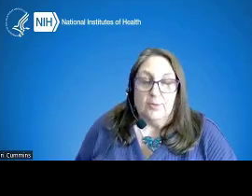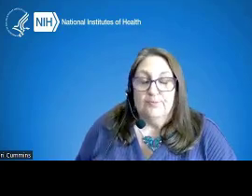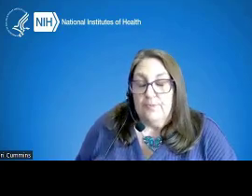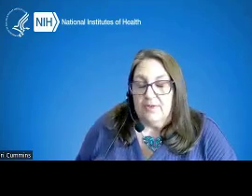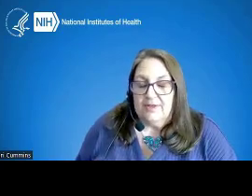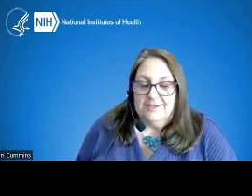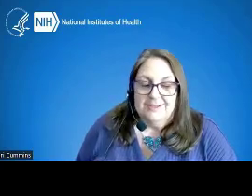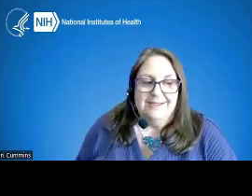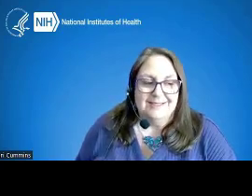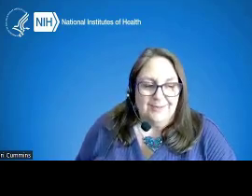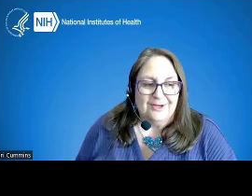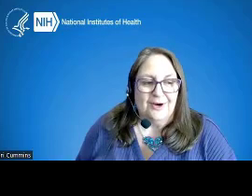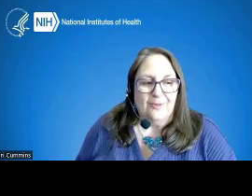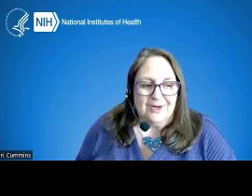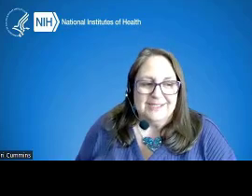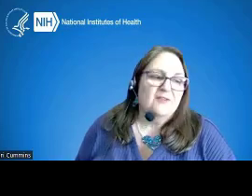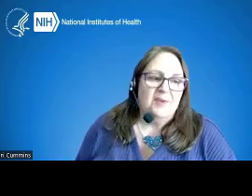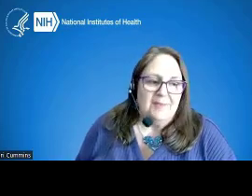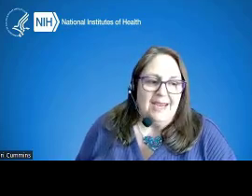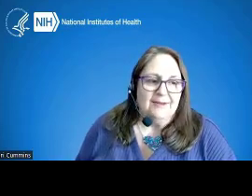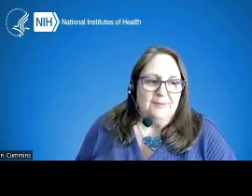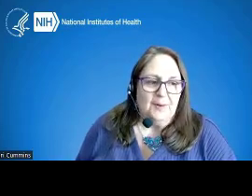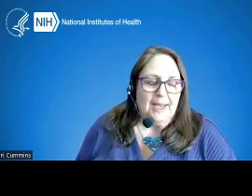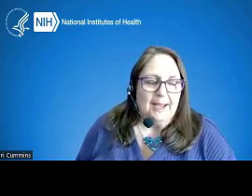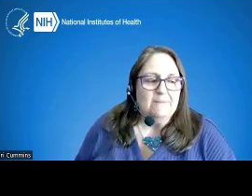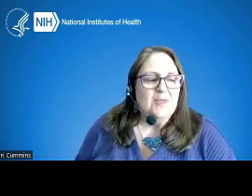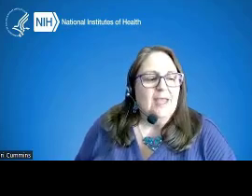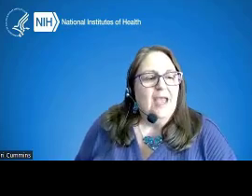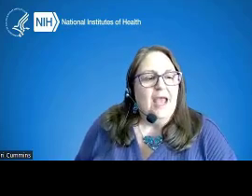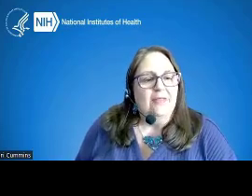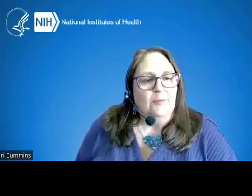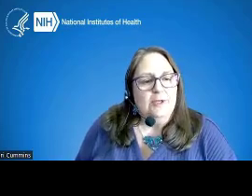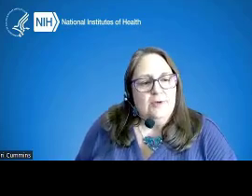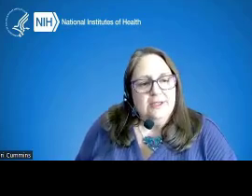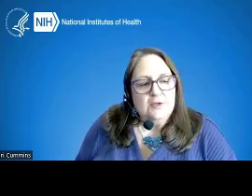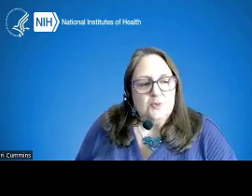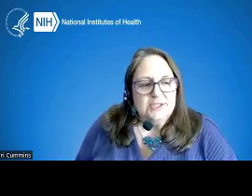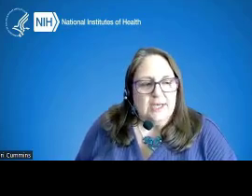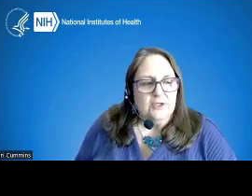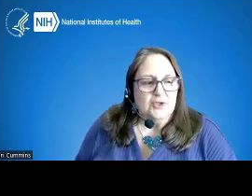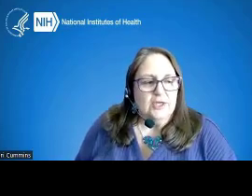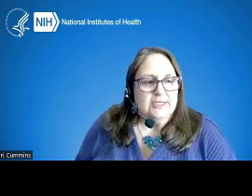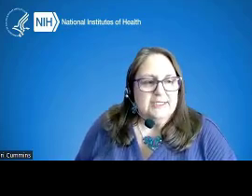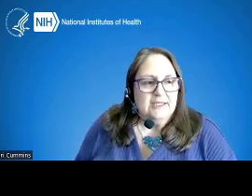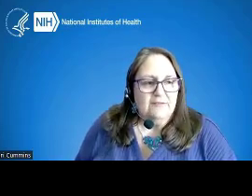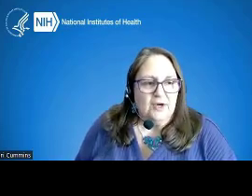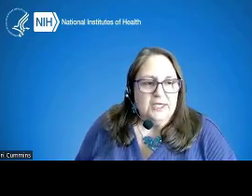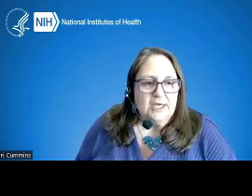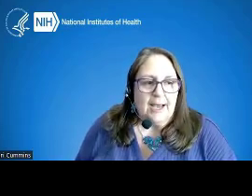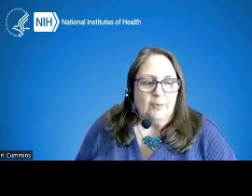or the similar awards that have been made, okay? And when you get those results, you're going to see at the very top